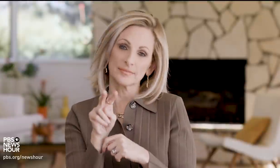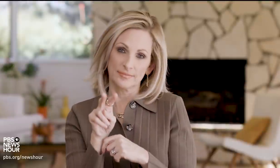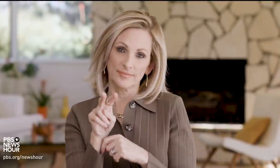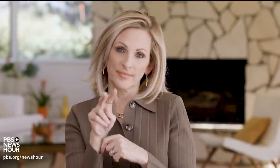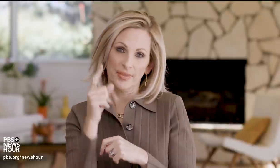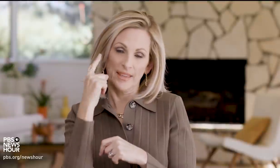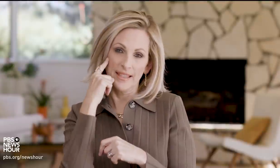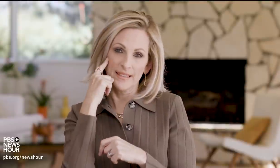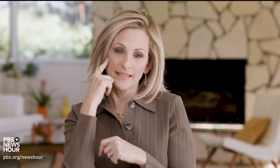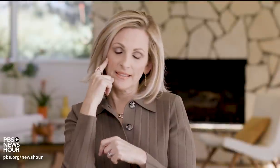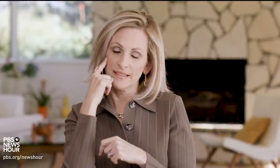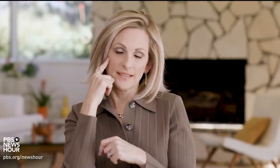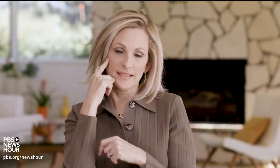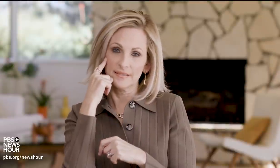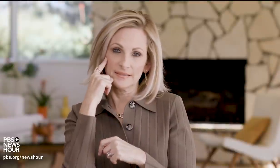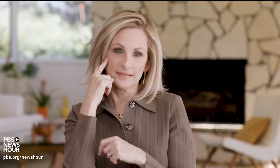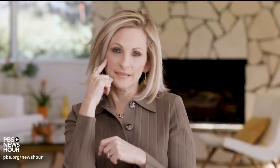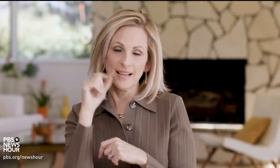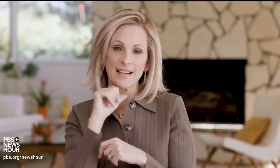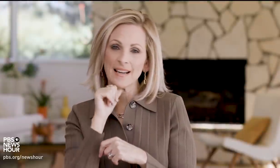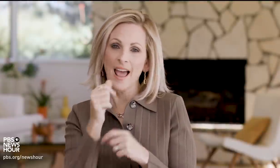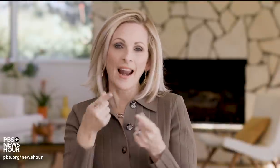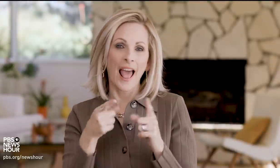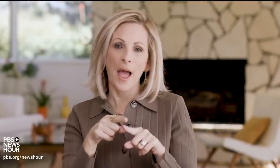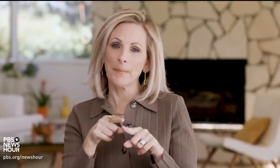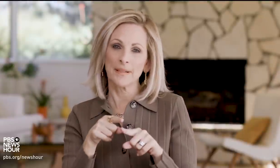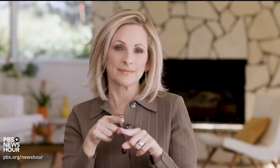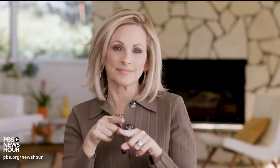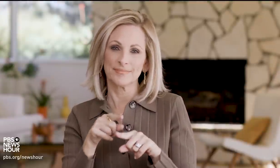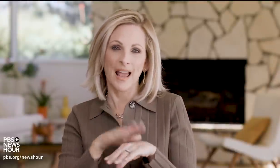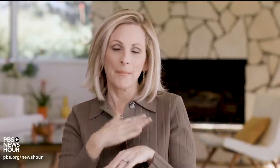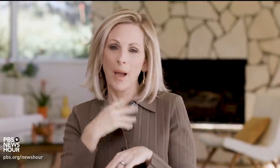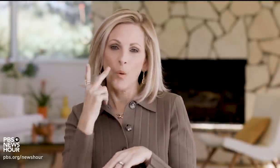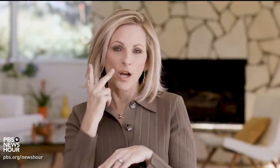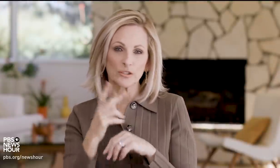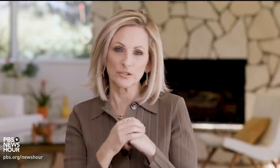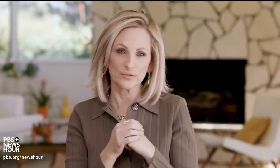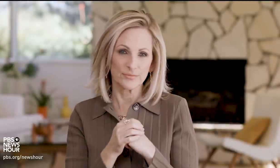and I thought, Hmm Hmm. It's not happening on my watch.